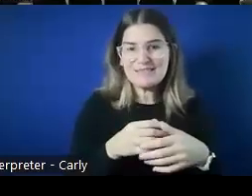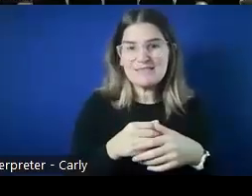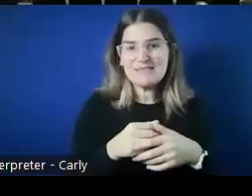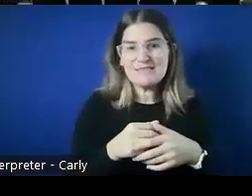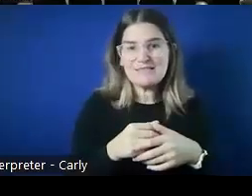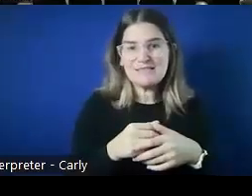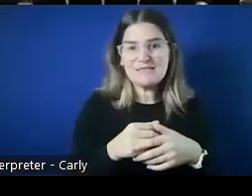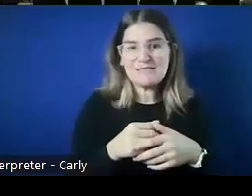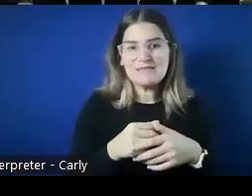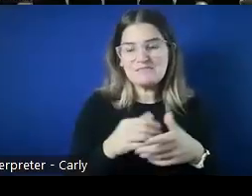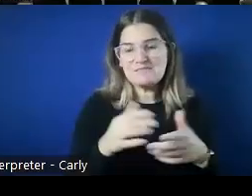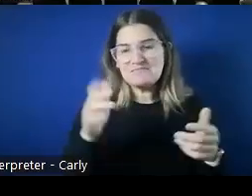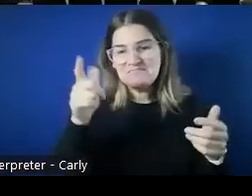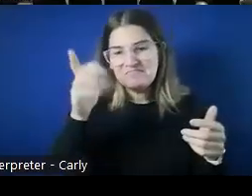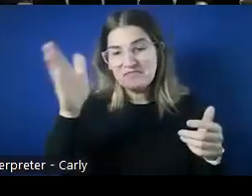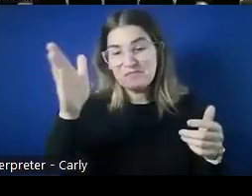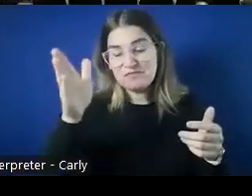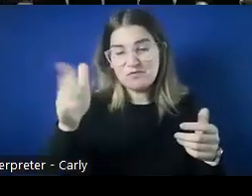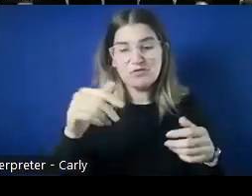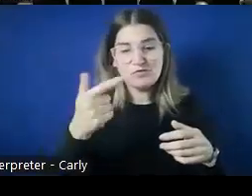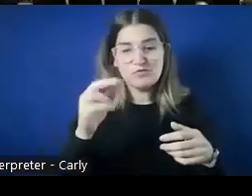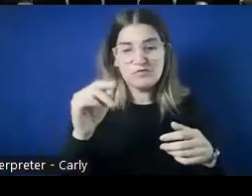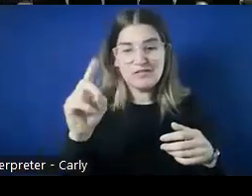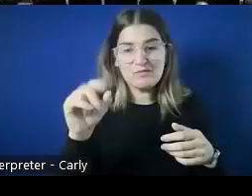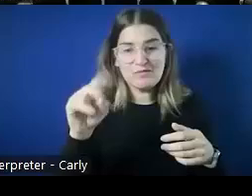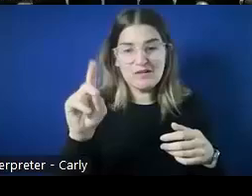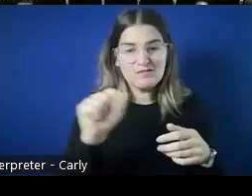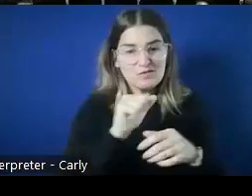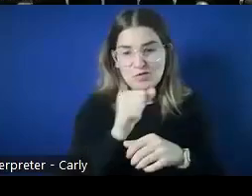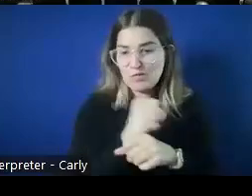Grand rounds children in New York state don't have the right to Safe housing um but five of